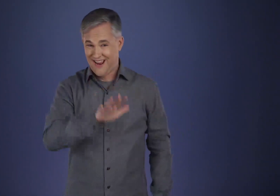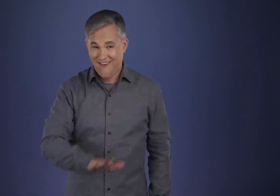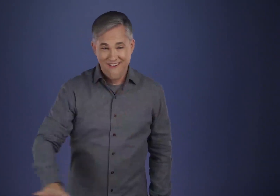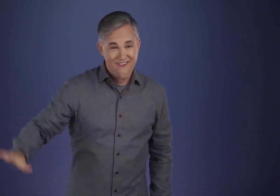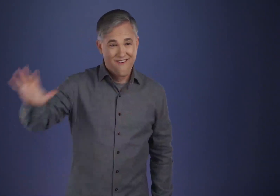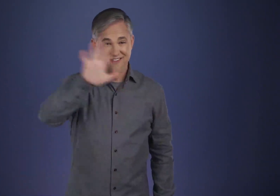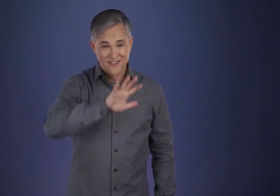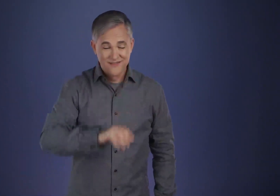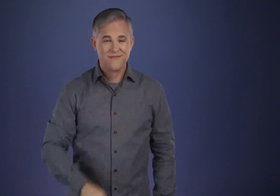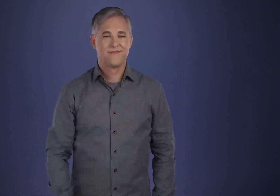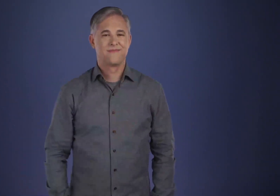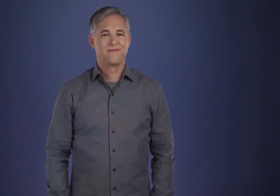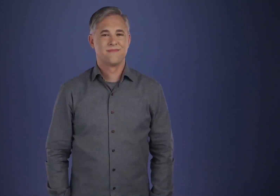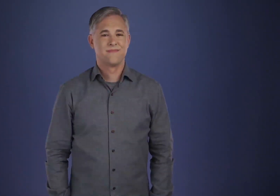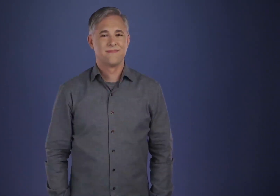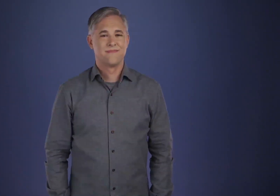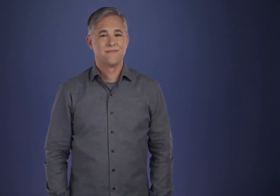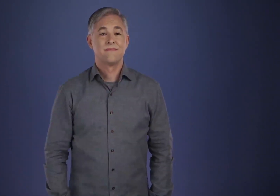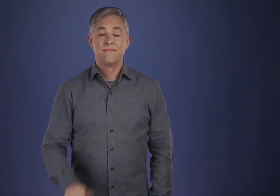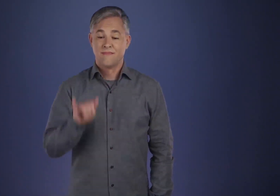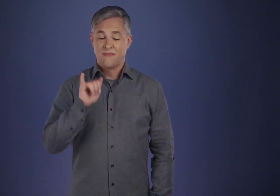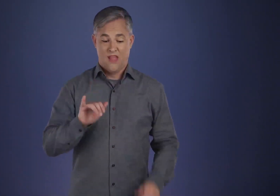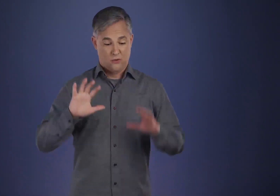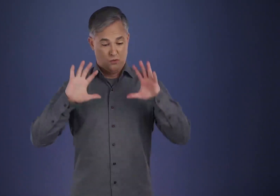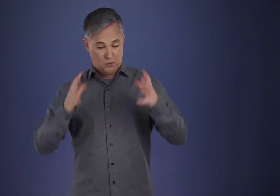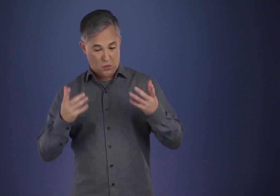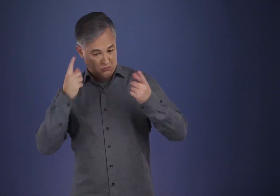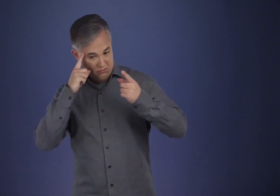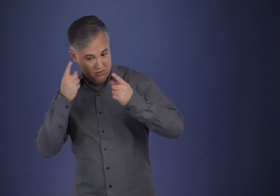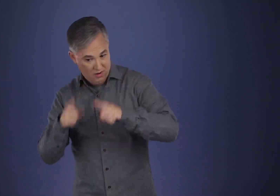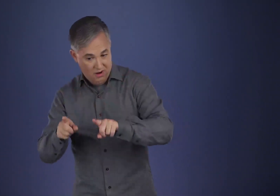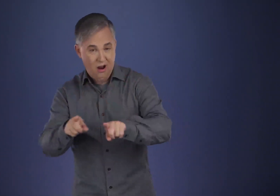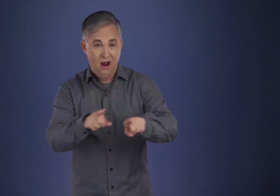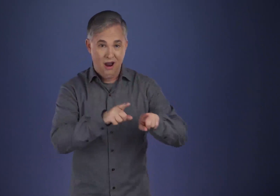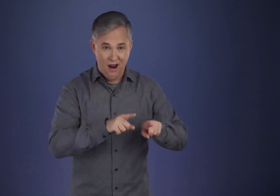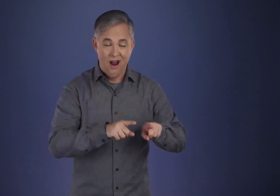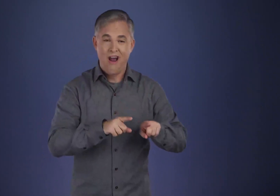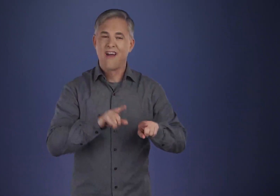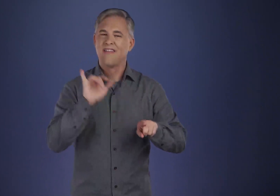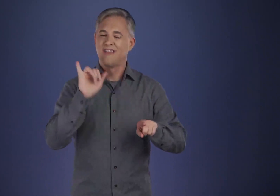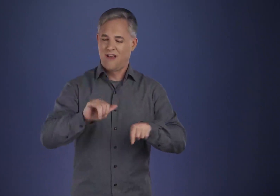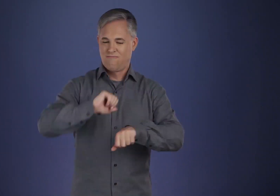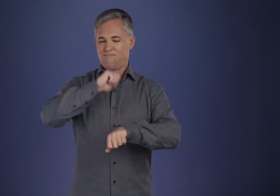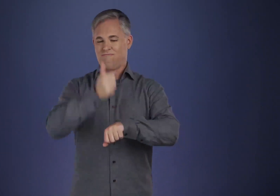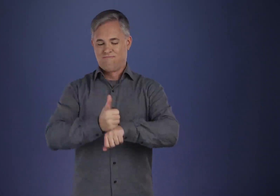These are universal experiences. Thus throughout A.A. does the group conscience decree